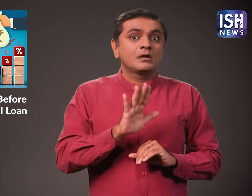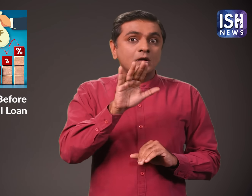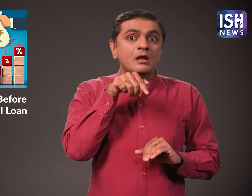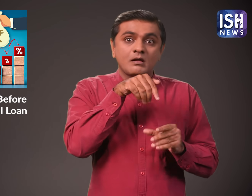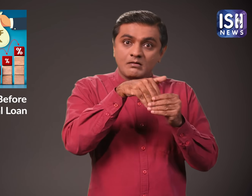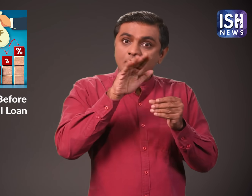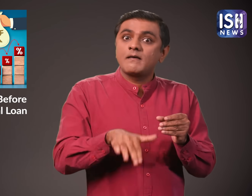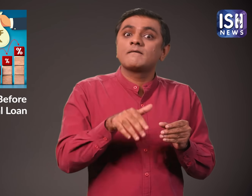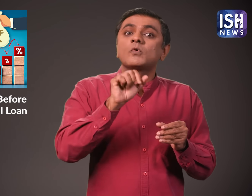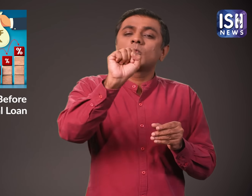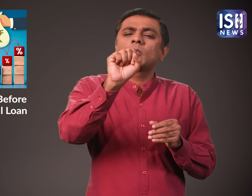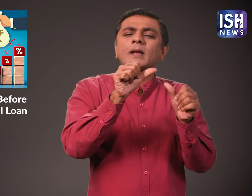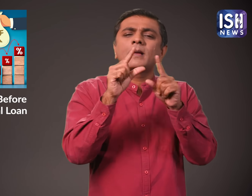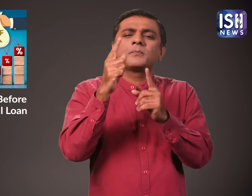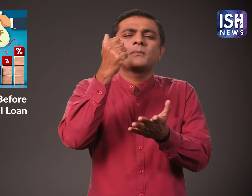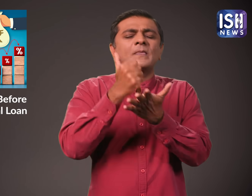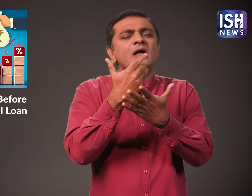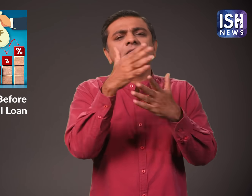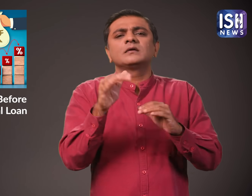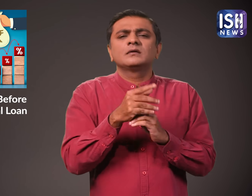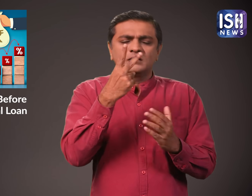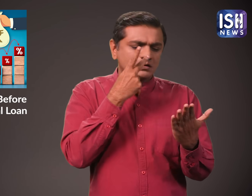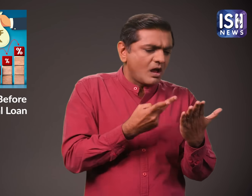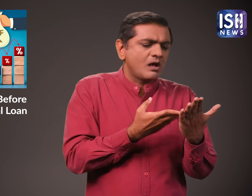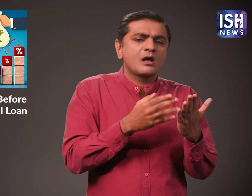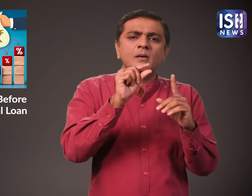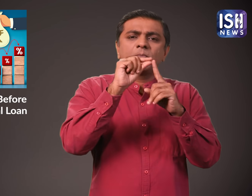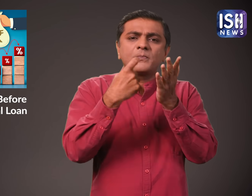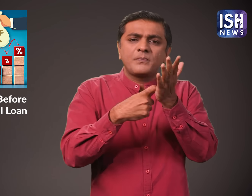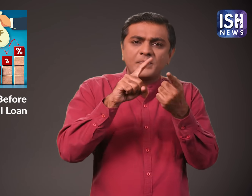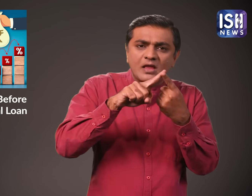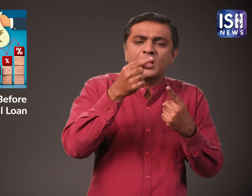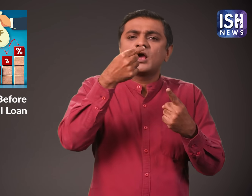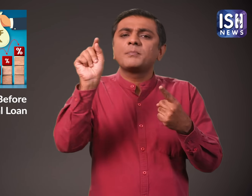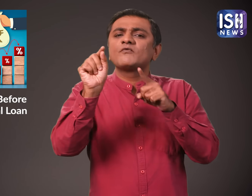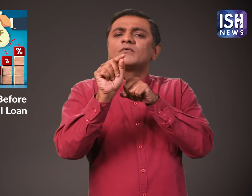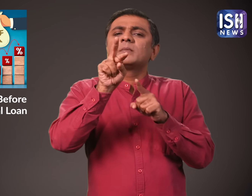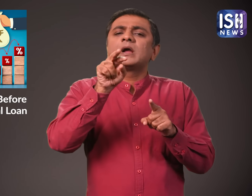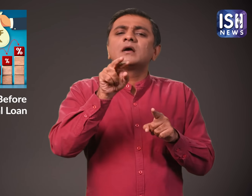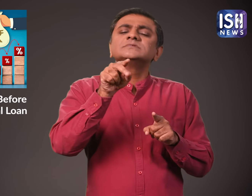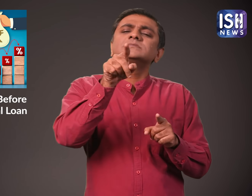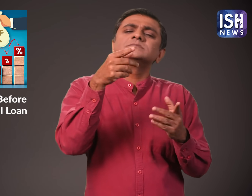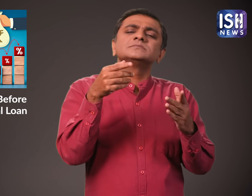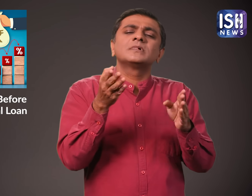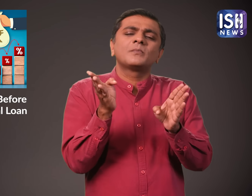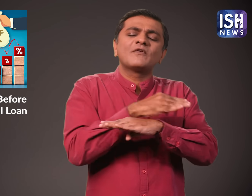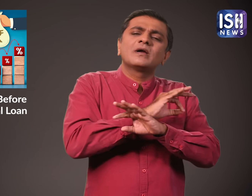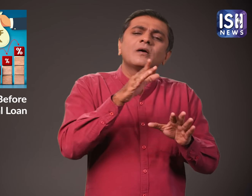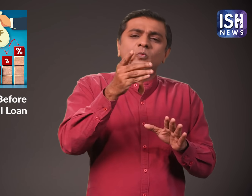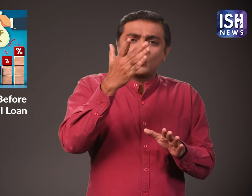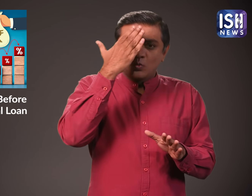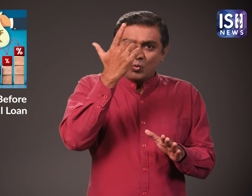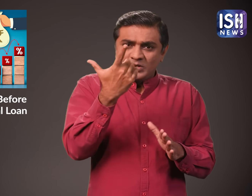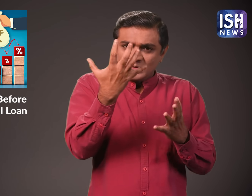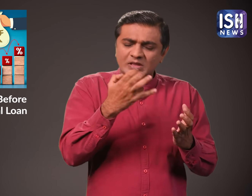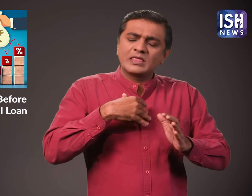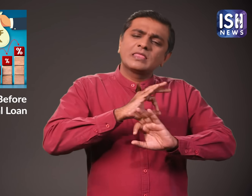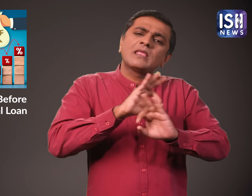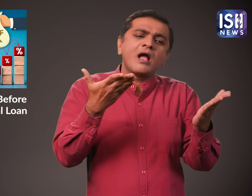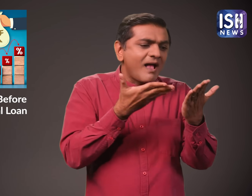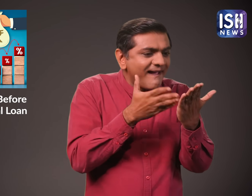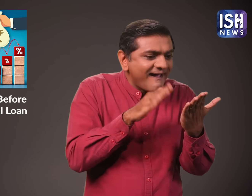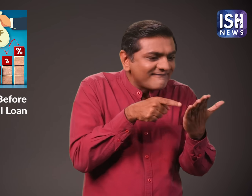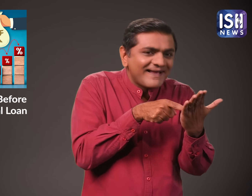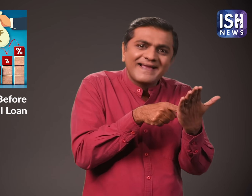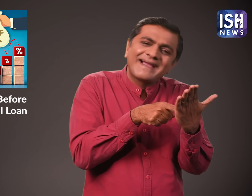Many banking apps show 'Pre-approved,' meaning the loan is already approved for you.